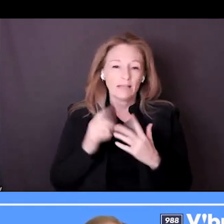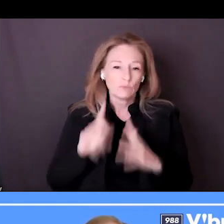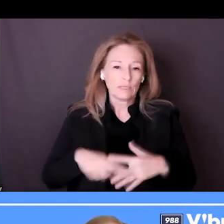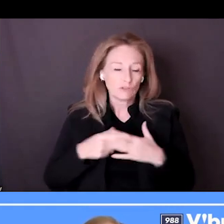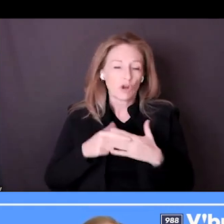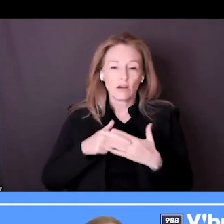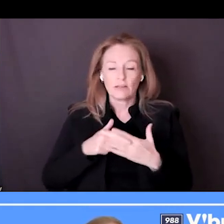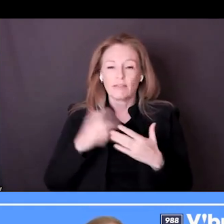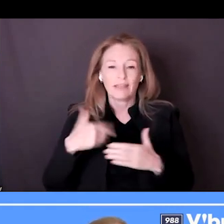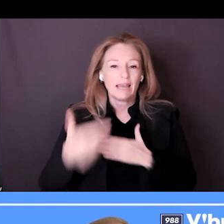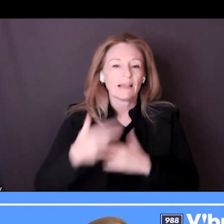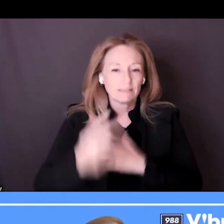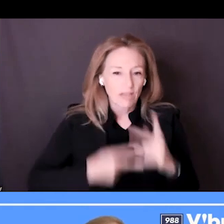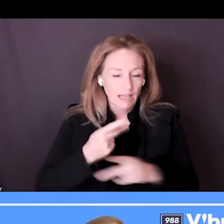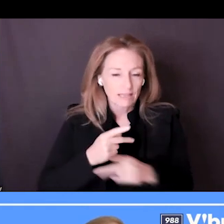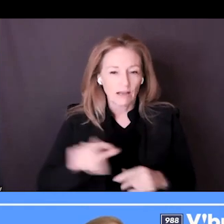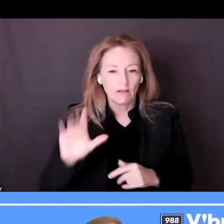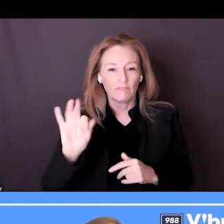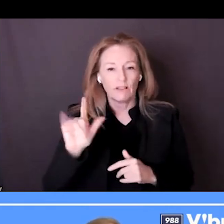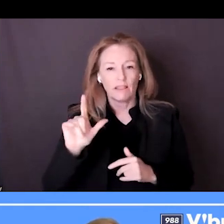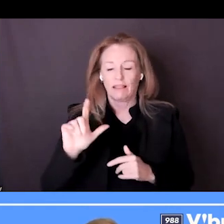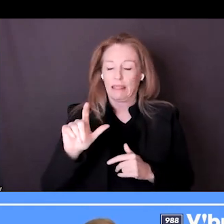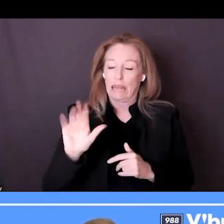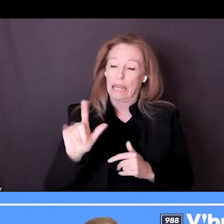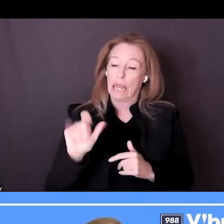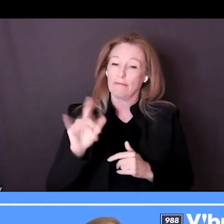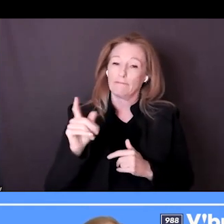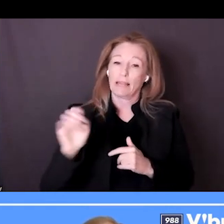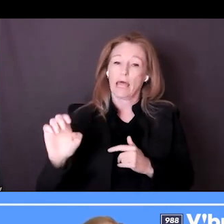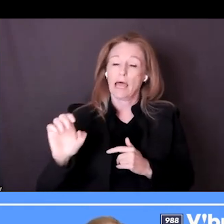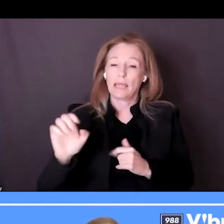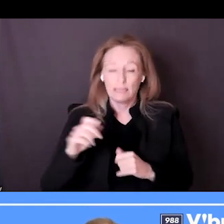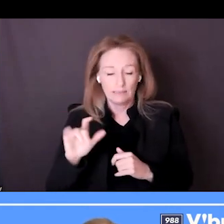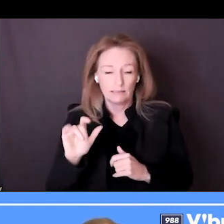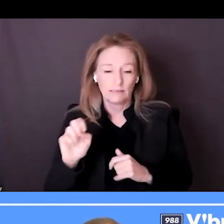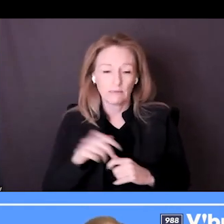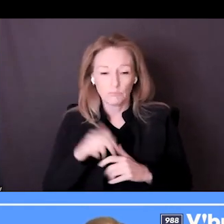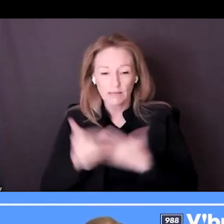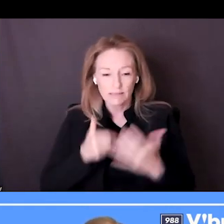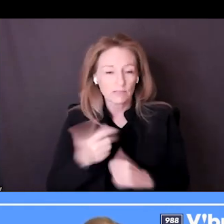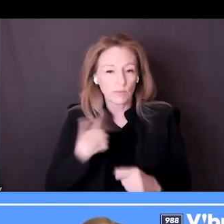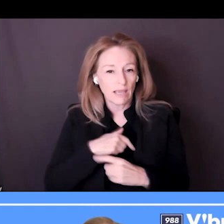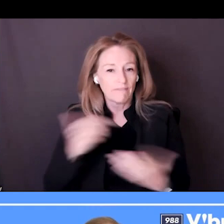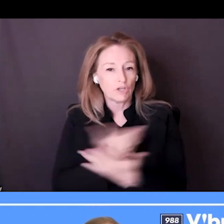HISTORY, WE HAVE NEW OPPORTUNITY AND CAPABILITY FOR THE CENTERS